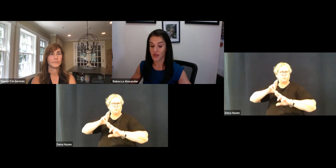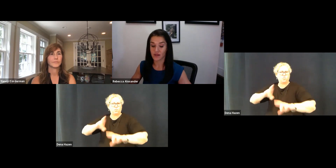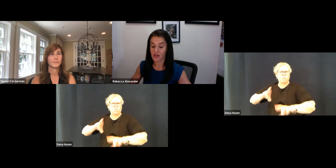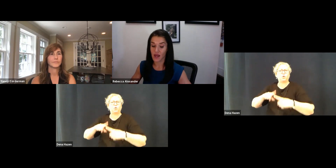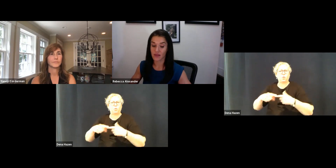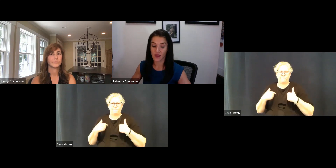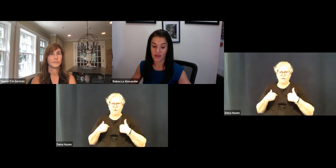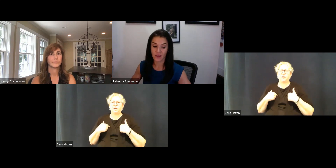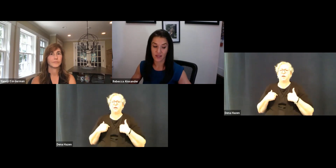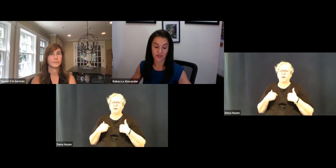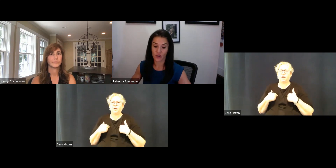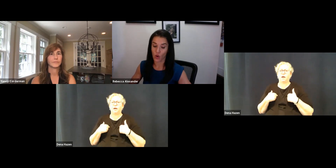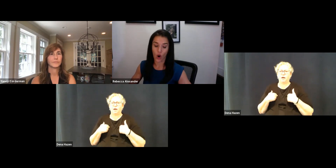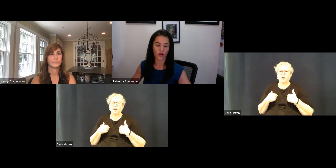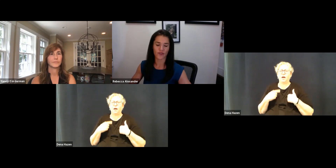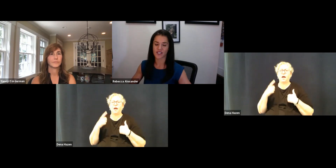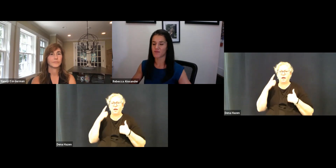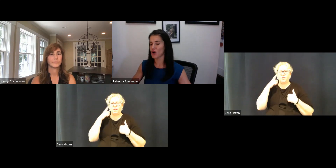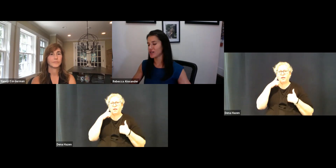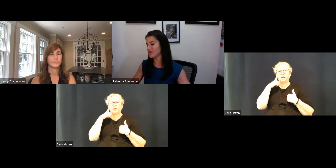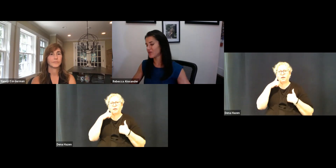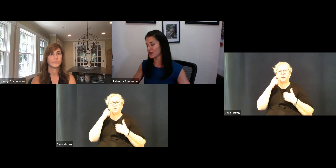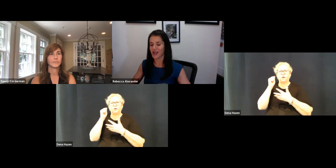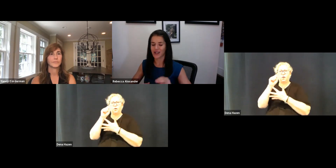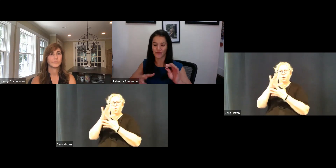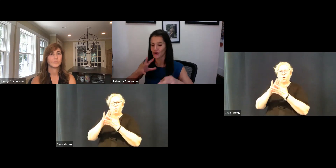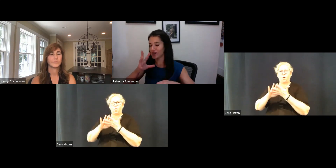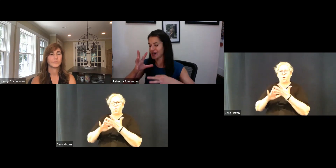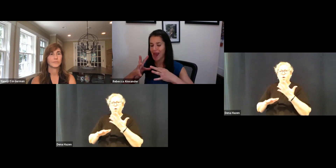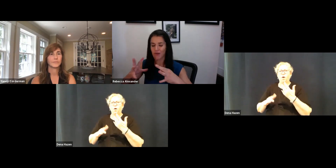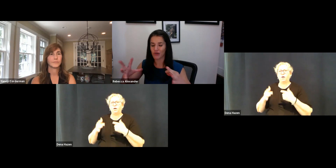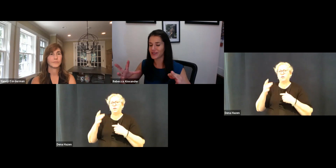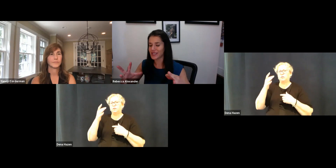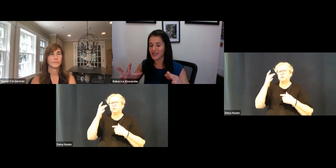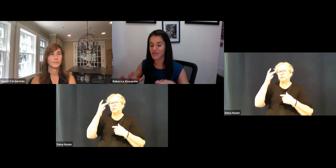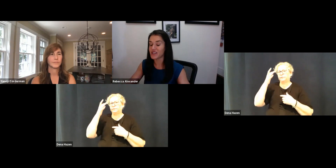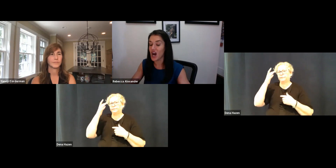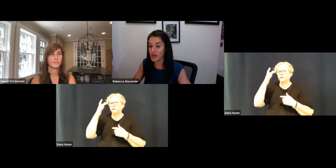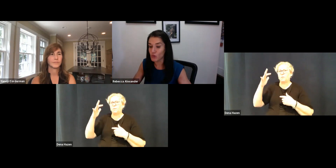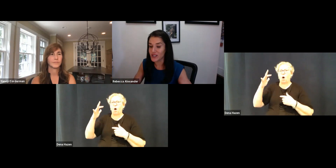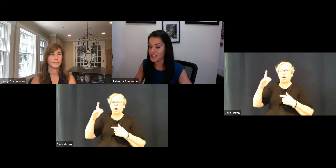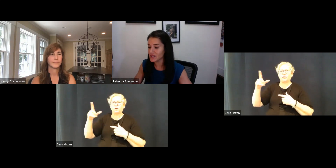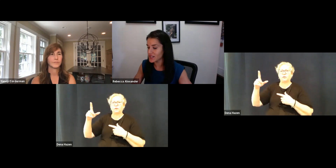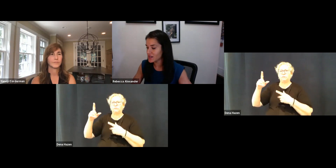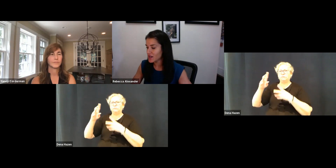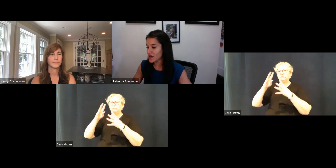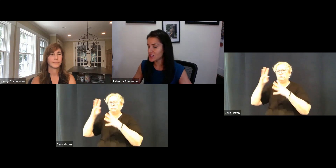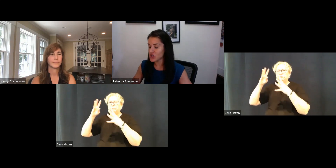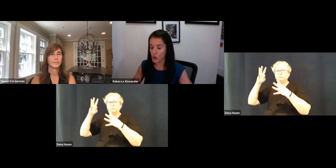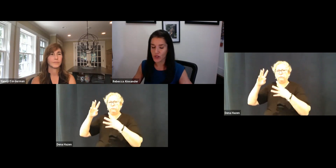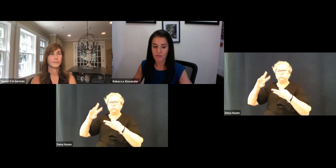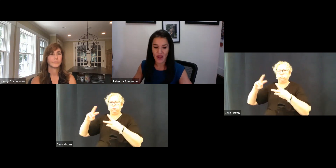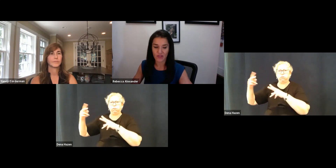And I think that's-- all of this smart invert and inverting, everything they've done recently has only made